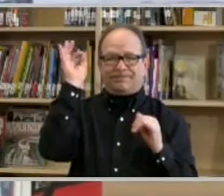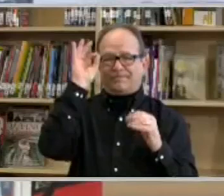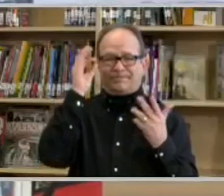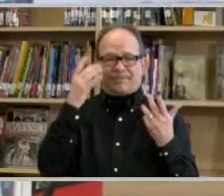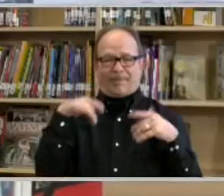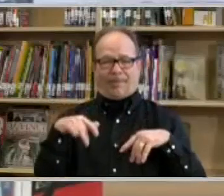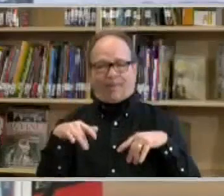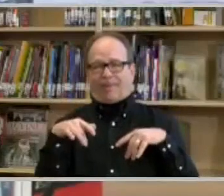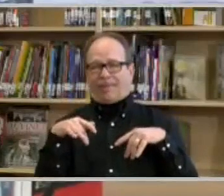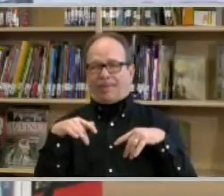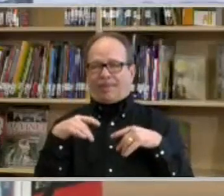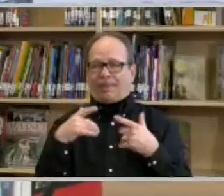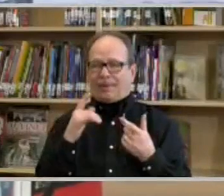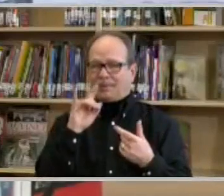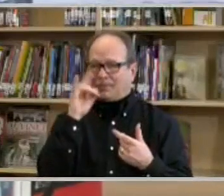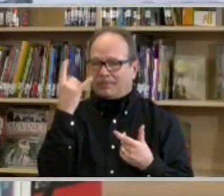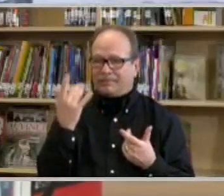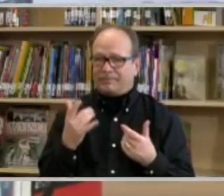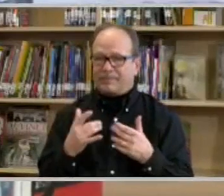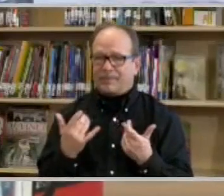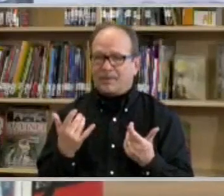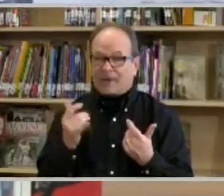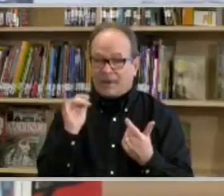NOTHING TO DO.